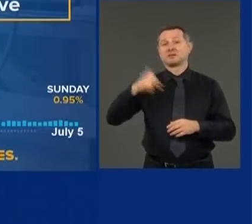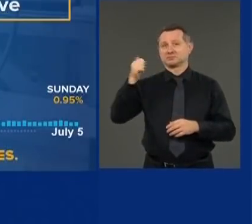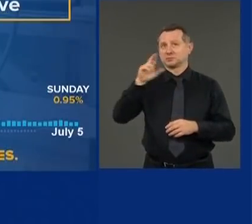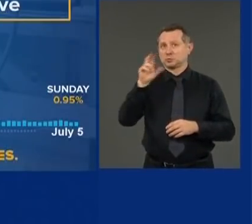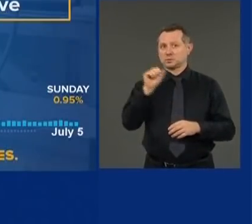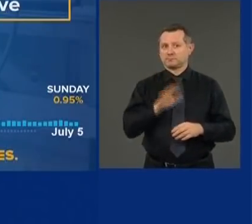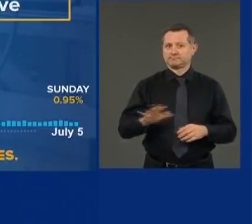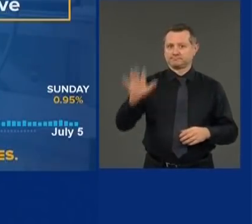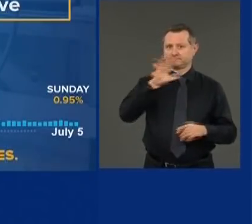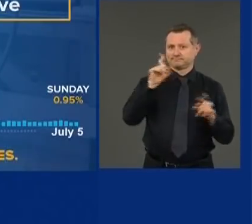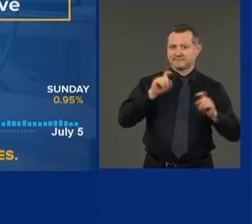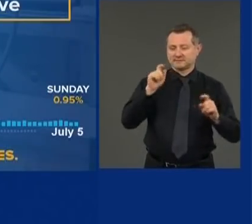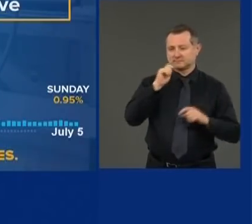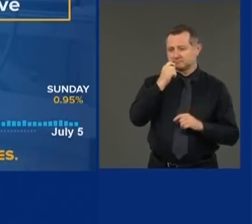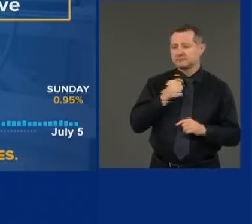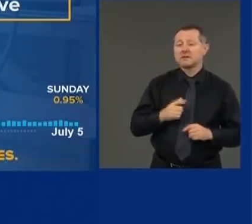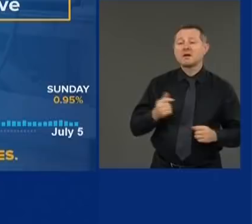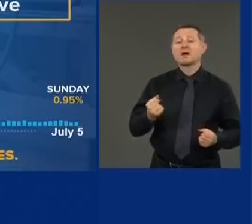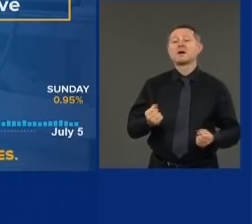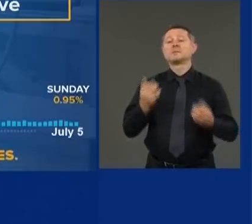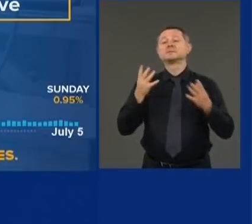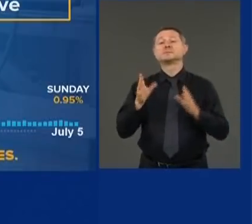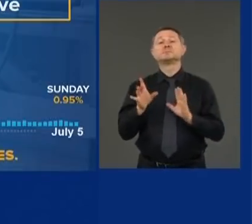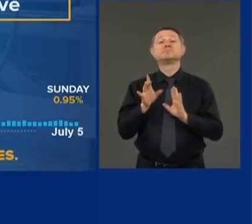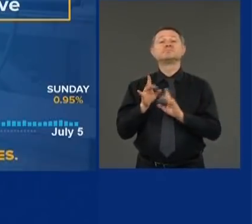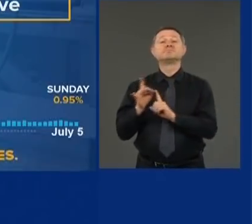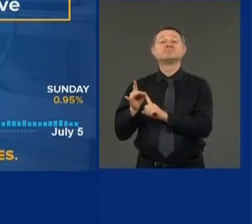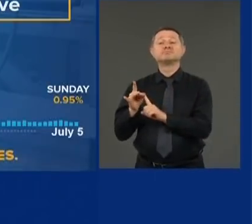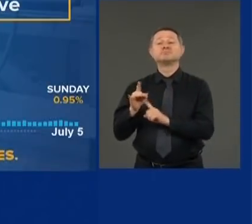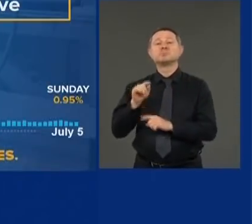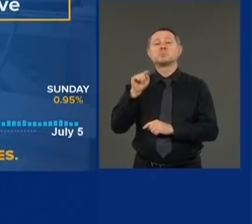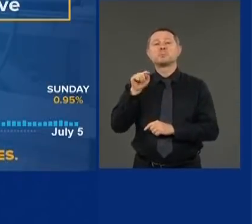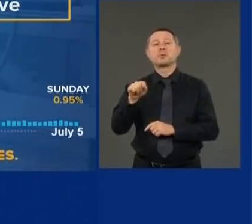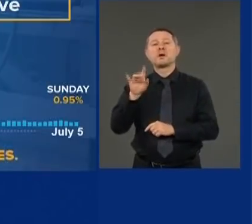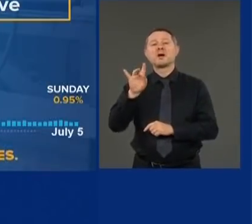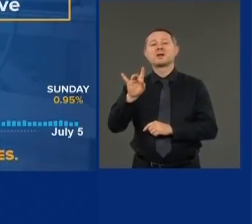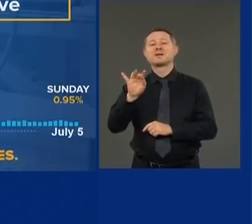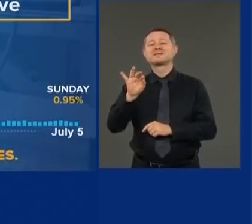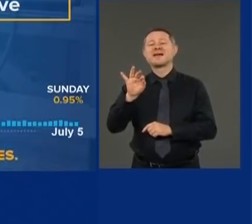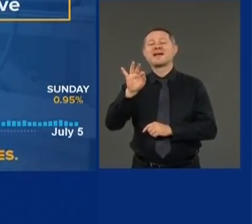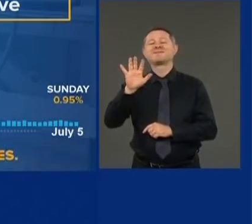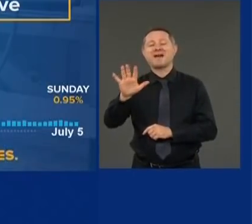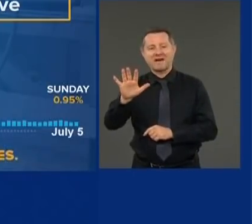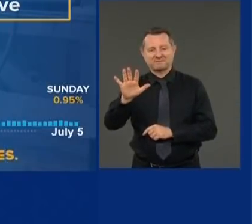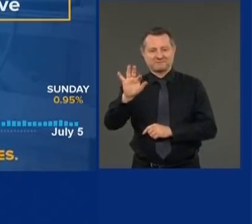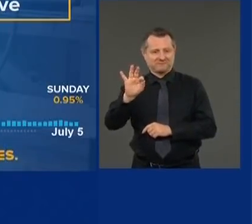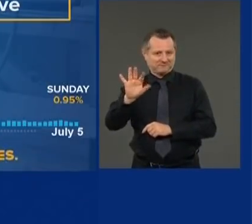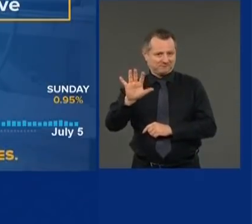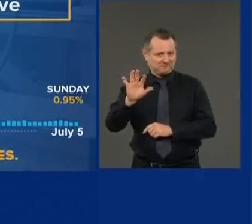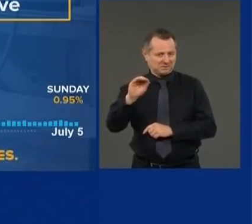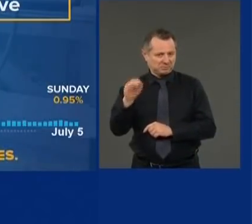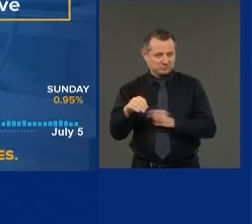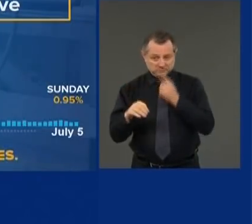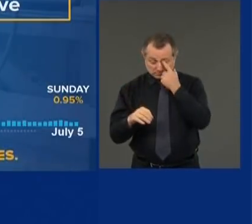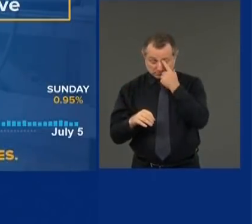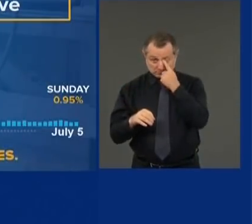ON AVERAGE WE DO ABOUT 60,000 TESTS PER DAY, IT'S THE HIGHEST TESTING RATE IN THE NATION. .95 POSITIVE.